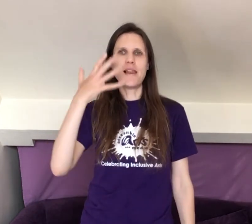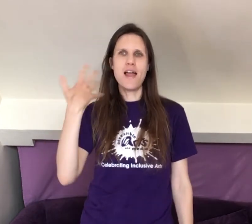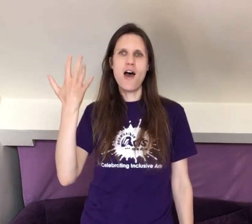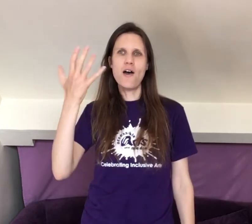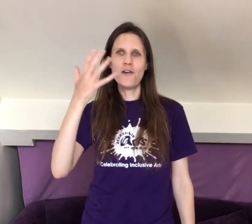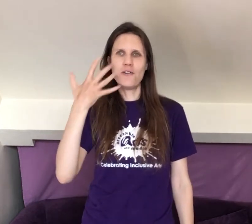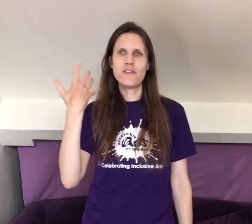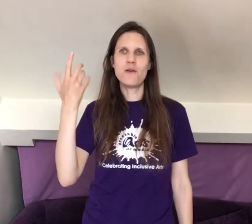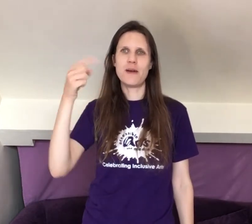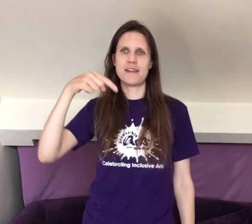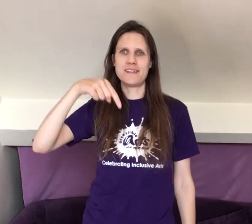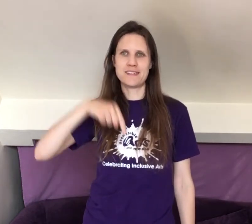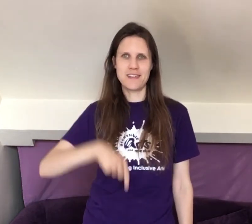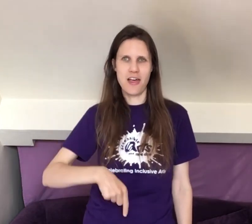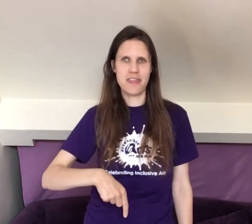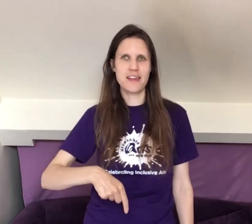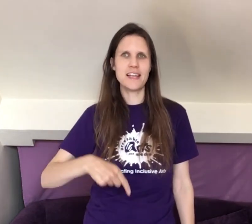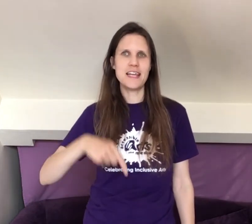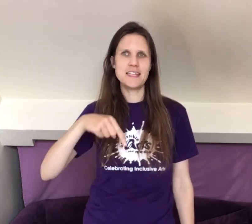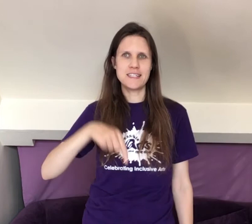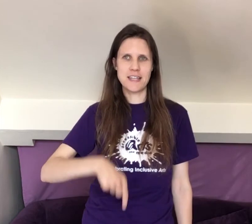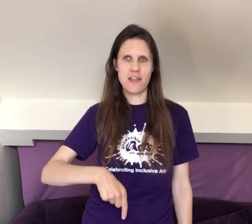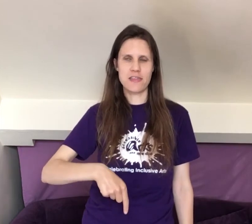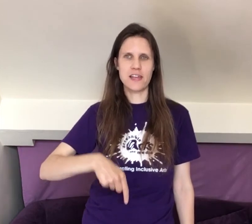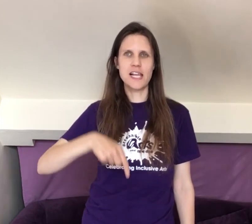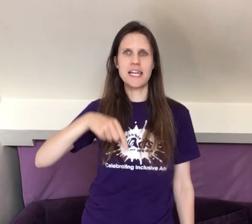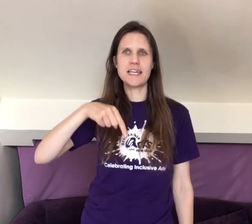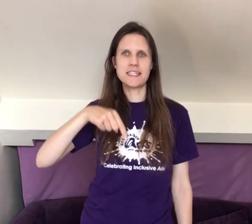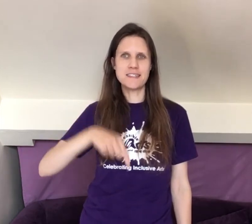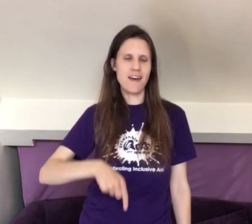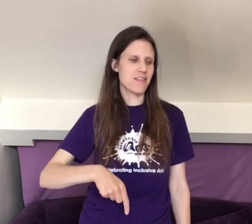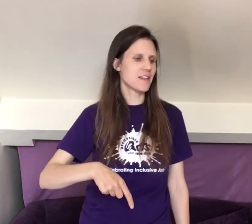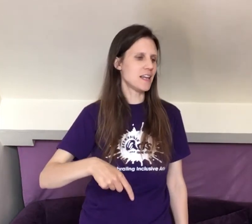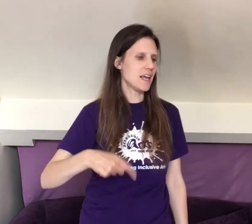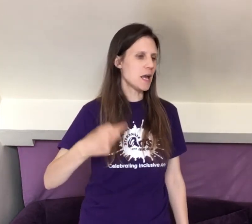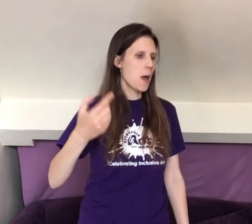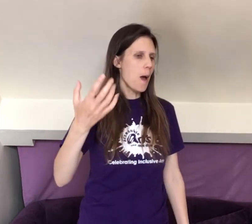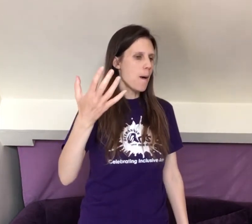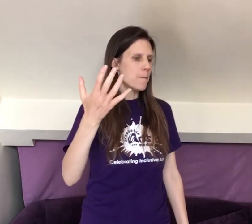Blow the wind southerly, southerly, southerly,